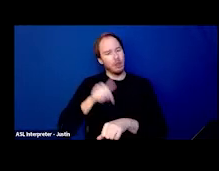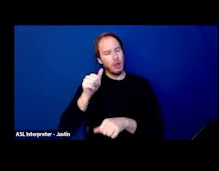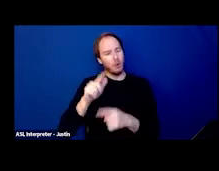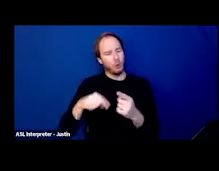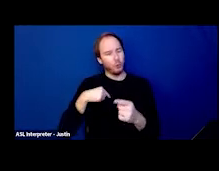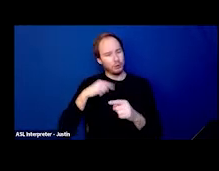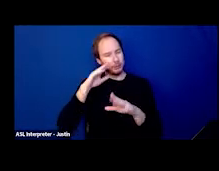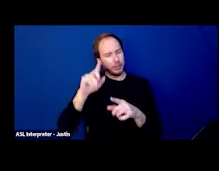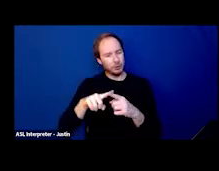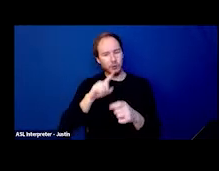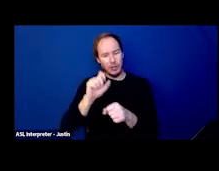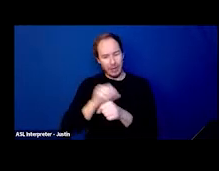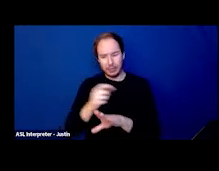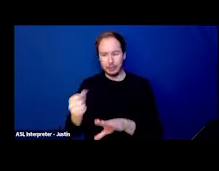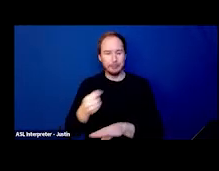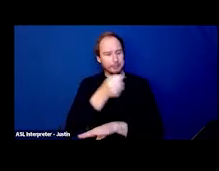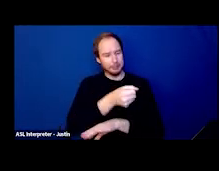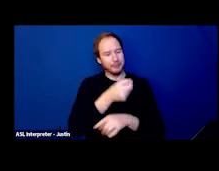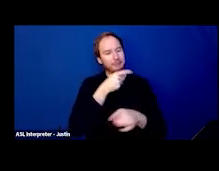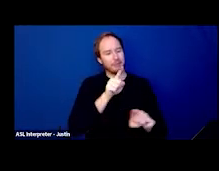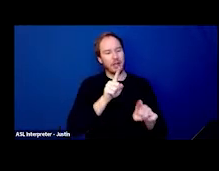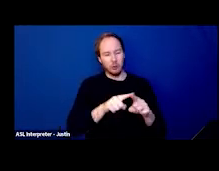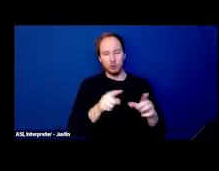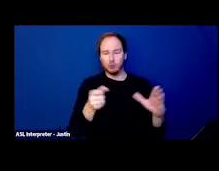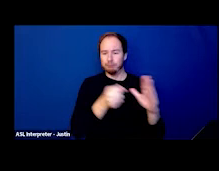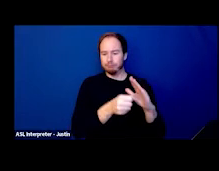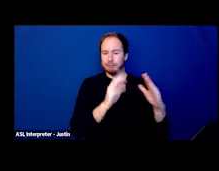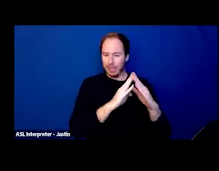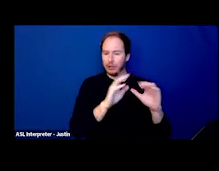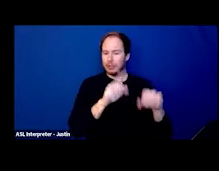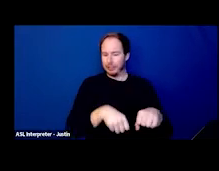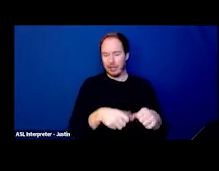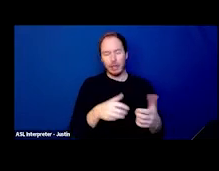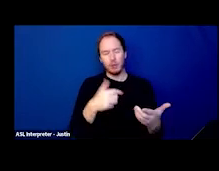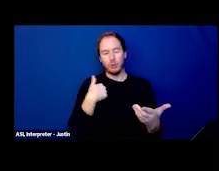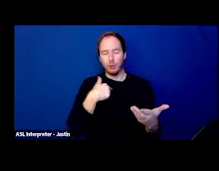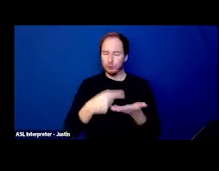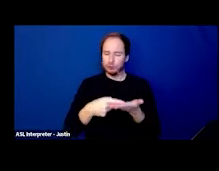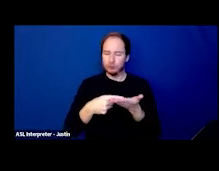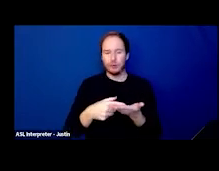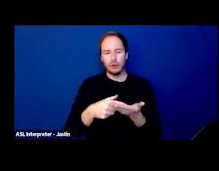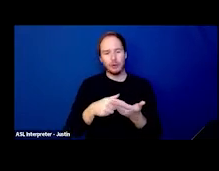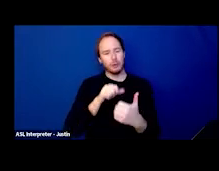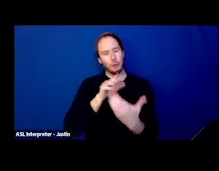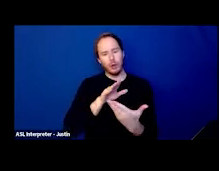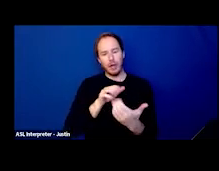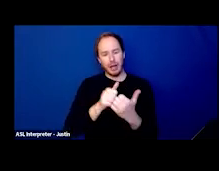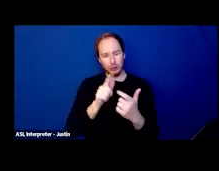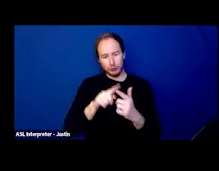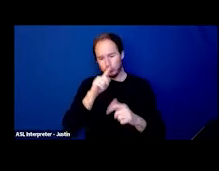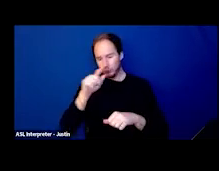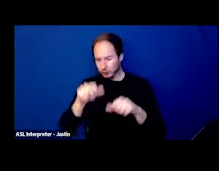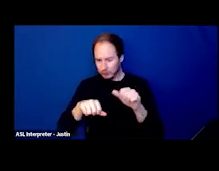to get folks into housing. And so wanting to acknowledge that and talk through ways to actually assess for, and provide behavioral healthcare